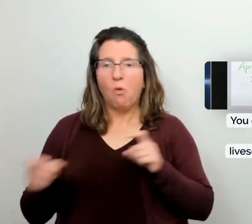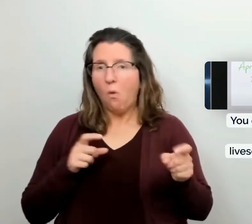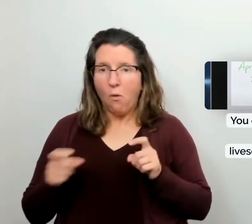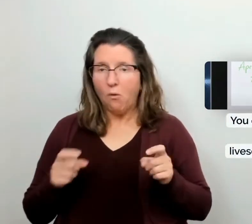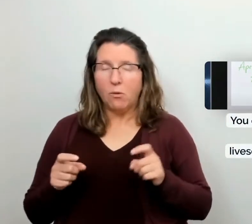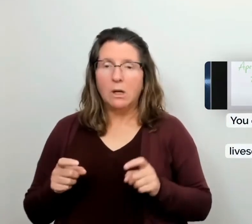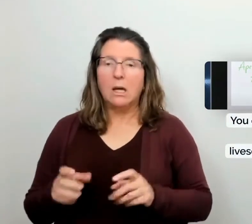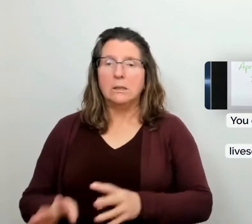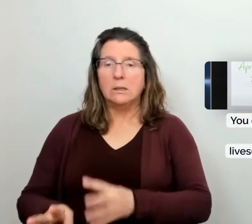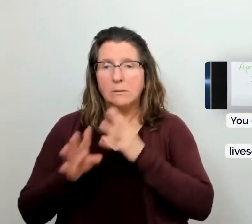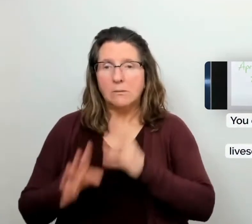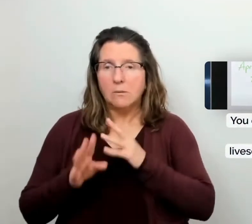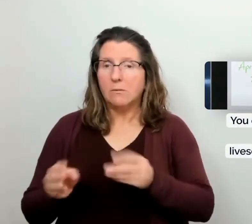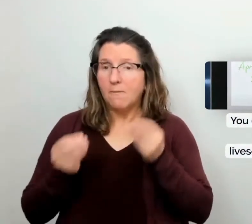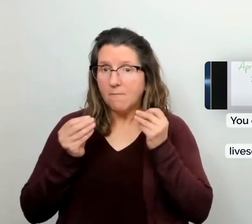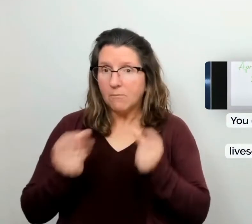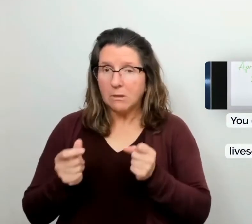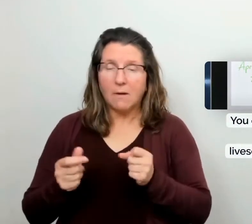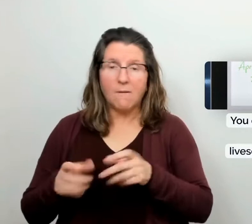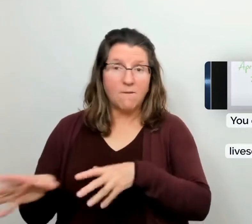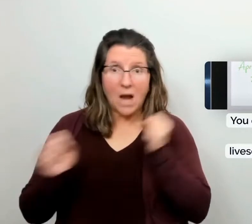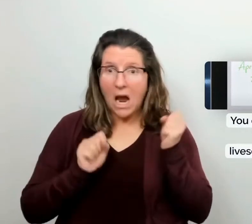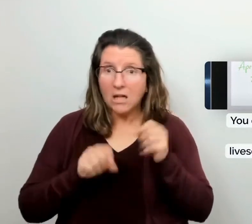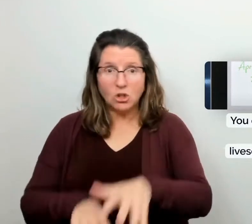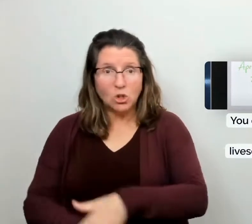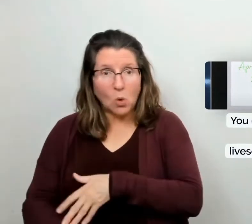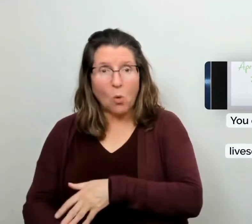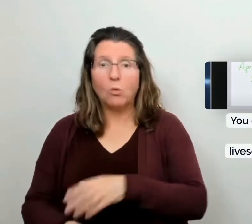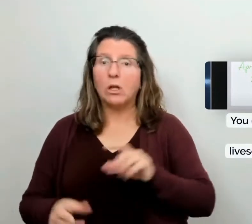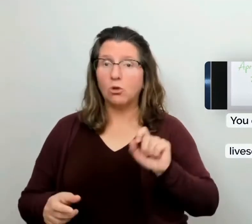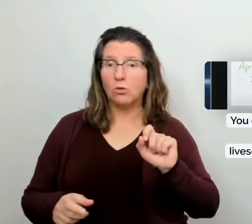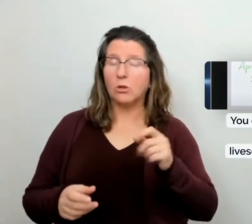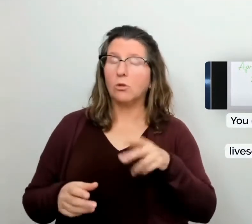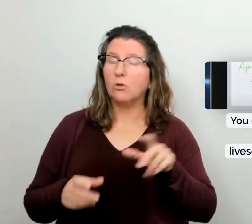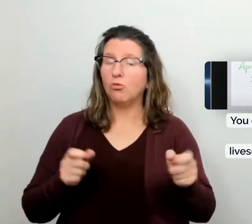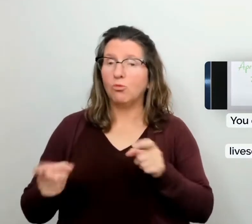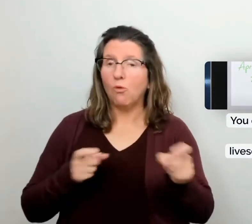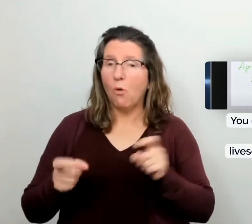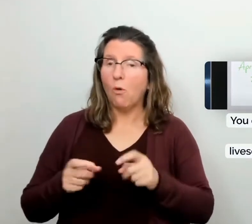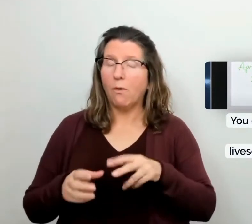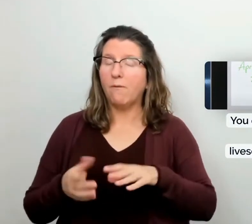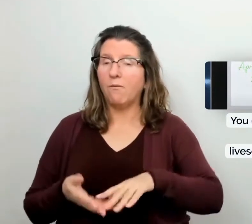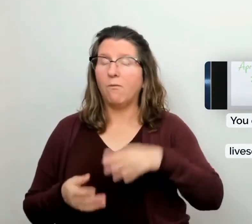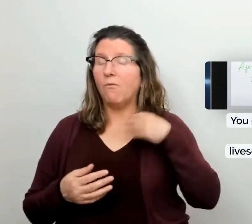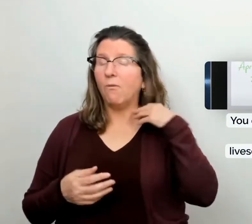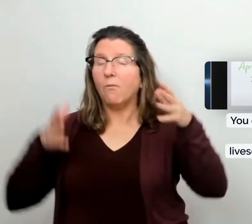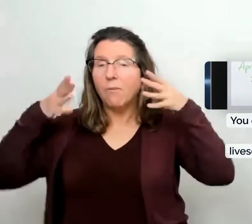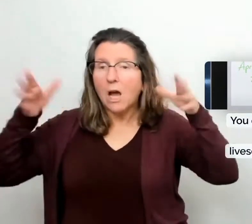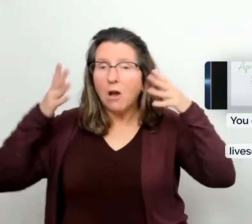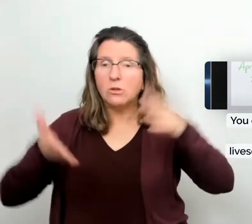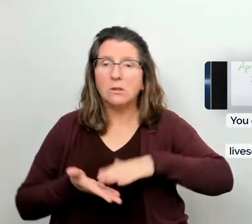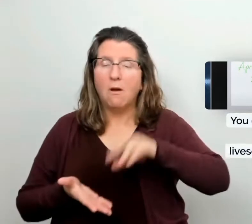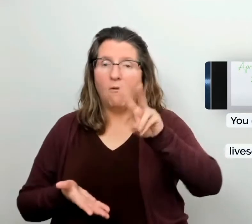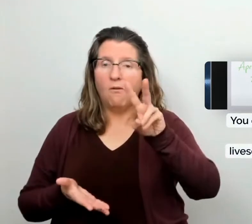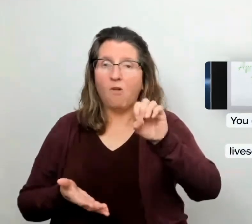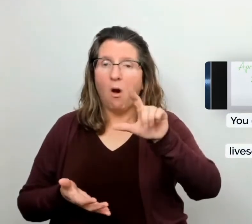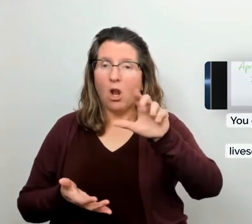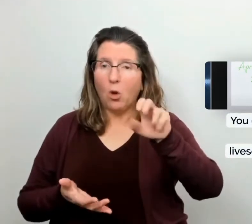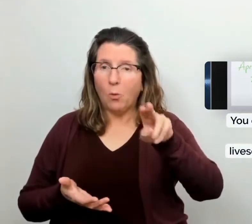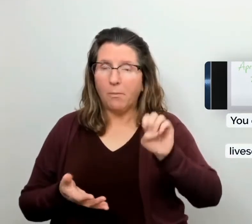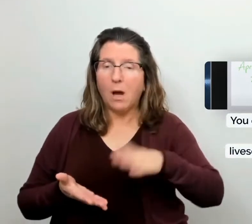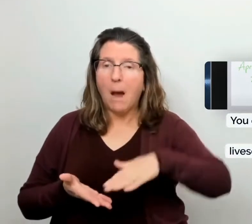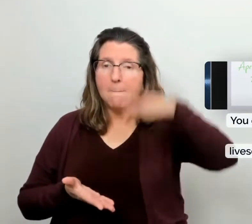You can use the controls to slow down, speed up or change the volume of your Livescribe playback.